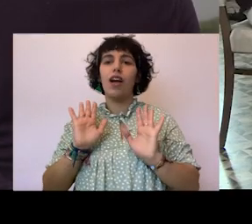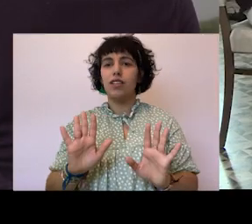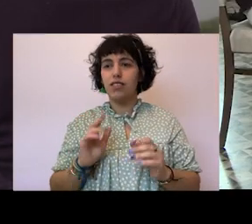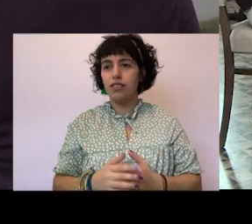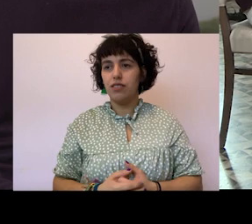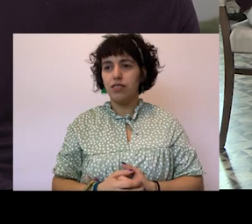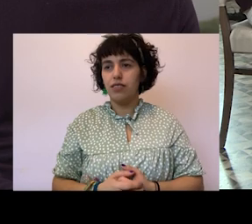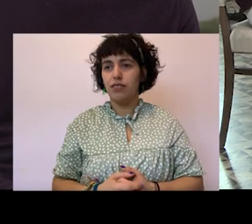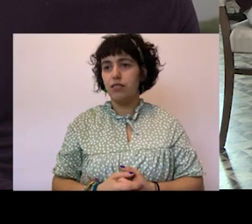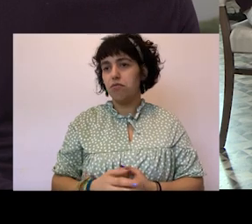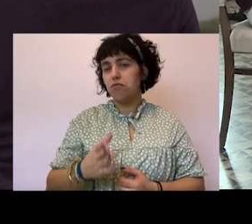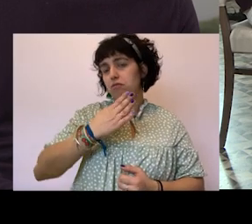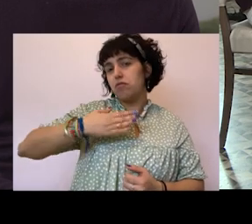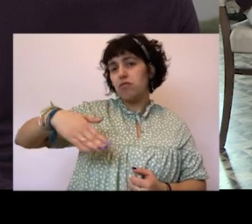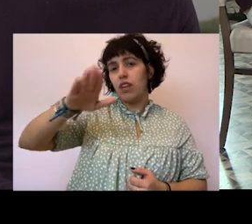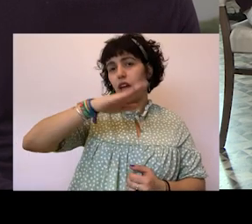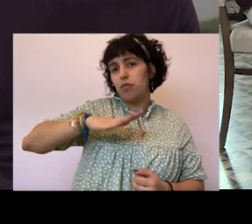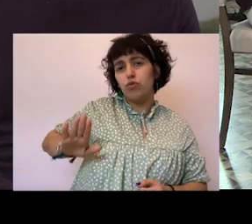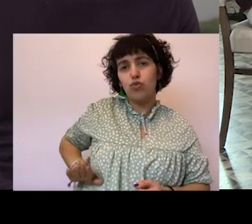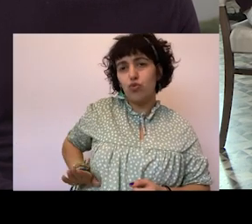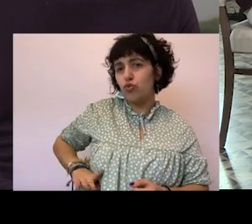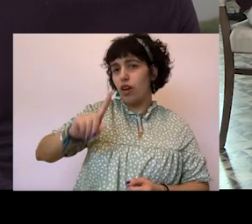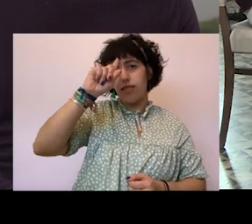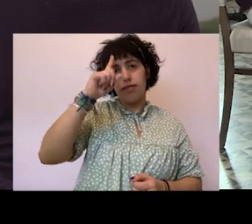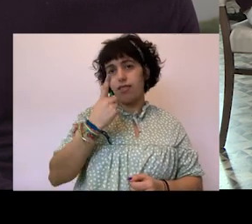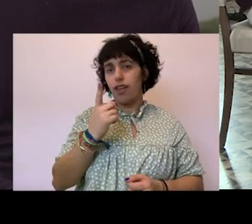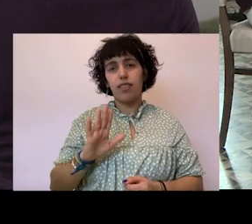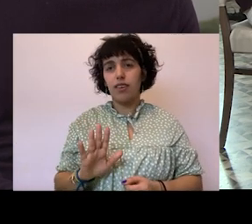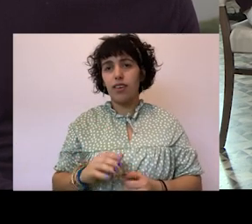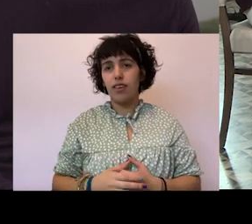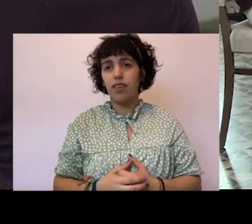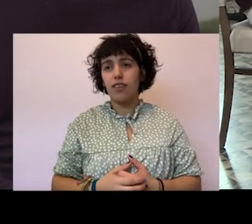We were children alone, we were subjected to a lot of bullying, harassment